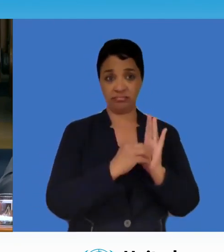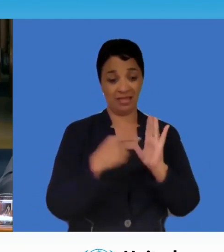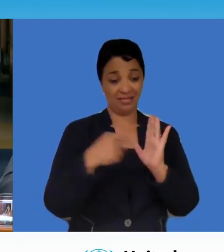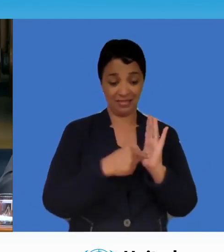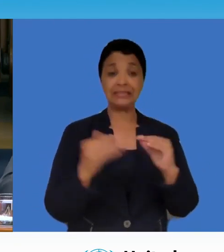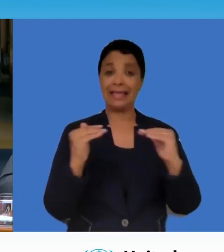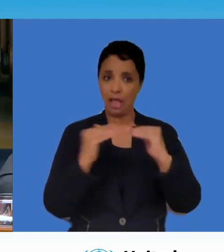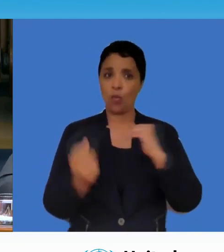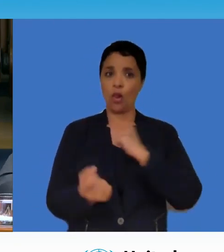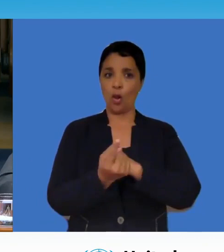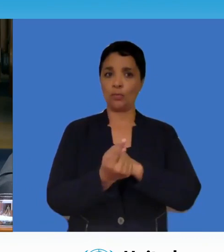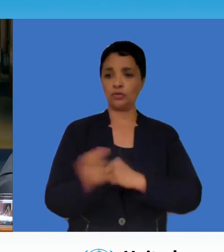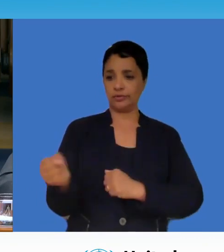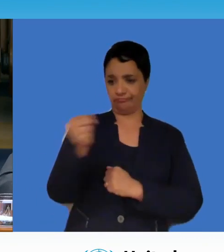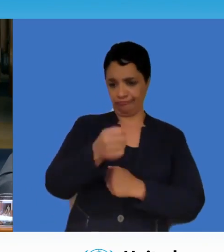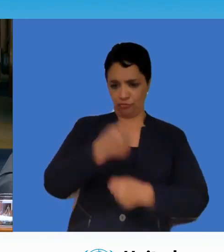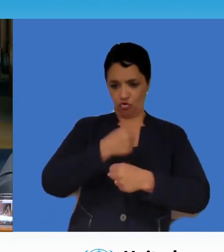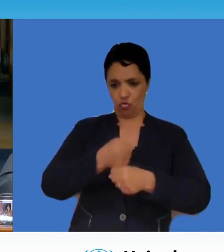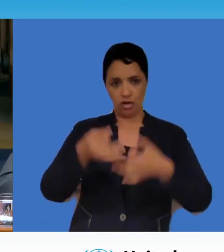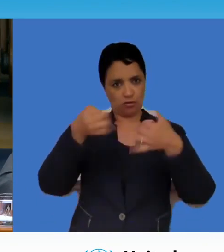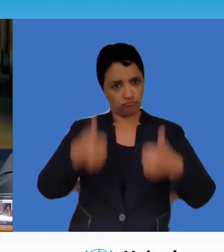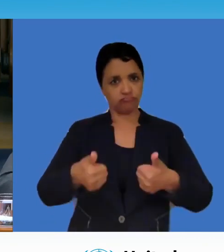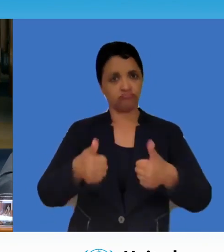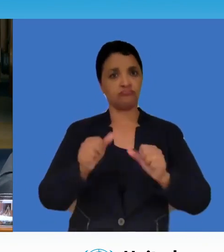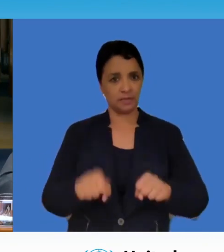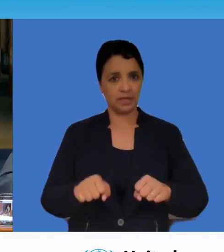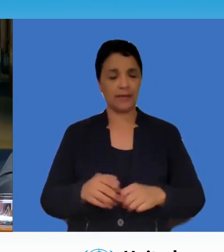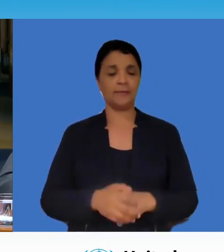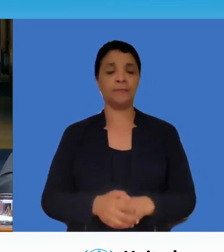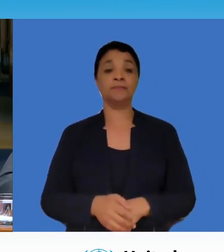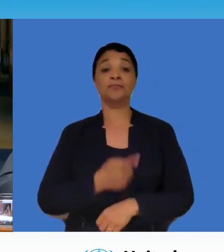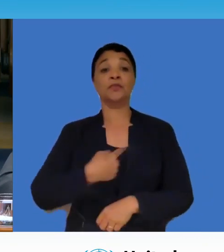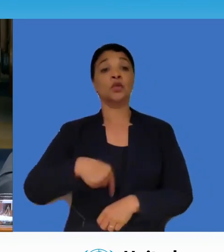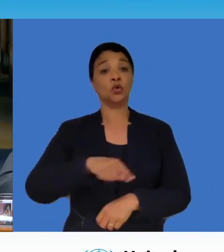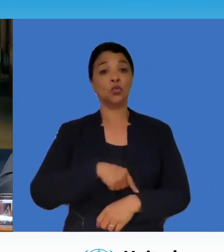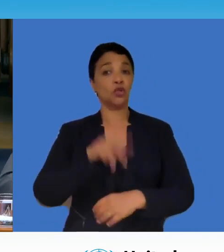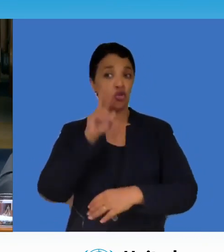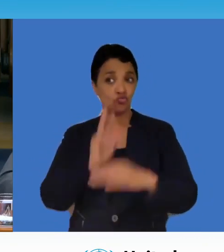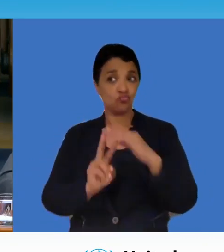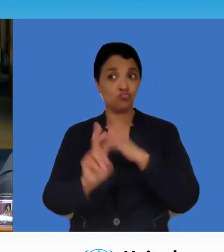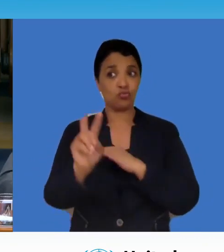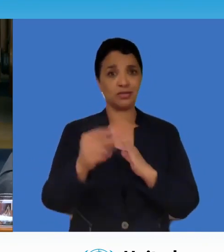disabilities have equal opportunities for decent work in addition our ILO prospects initiative